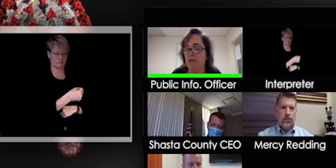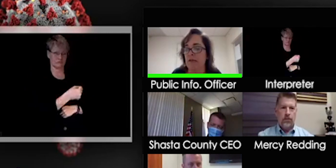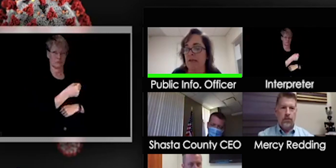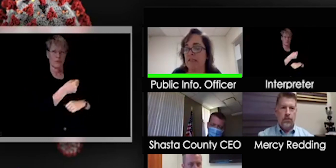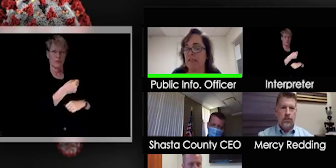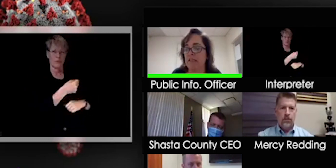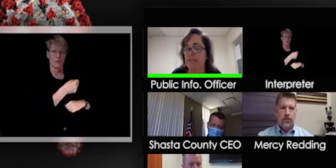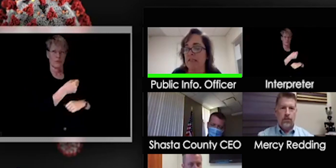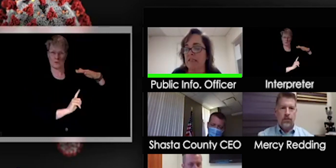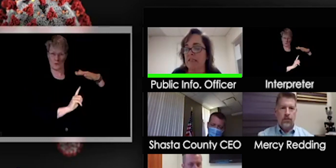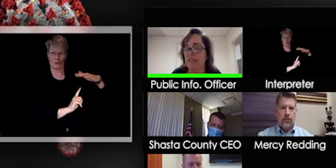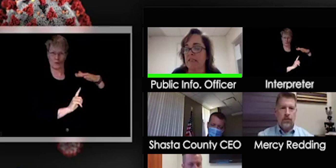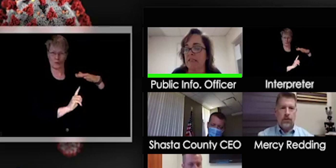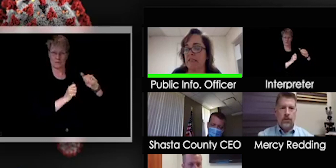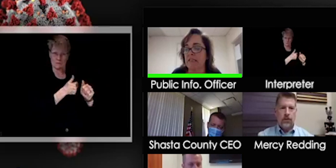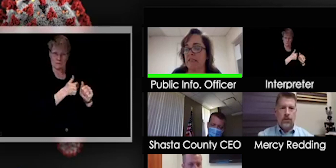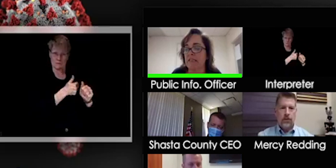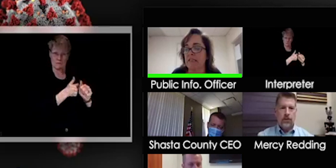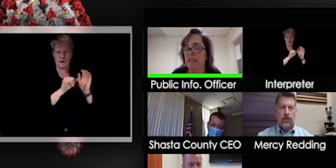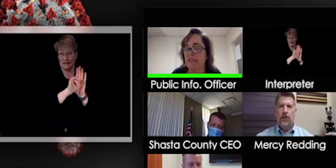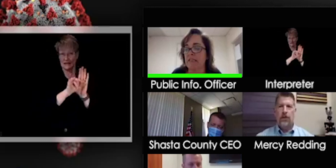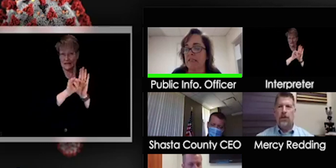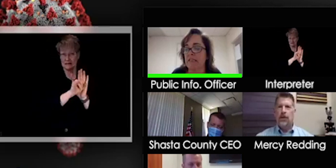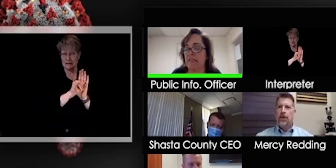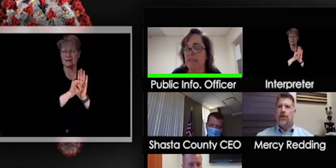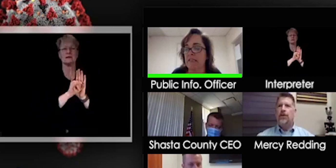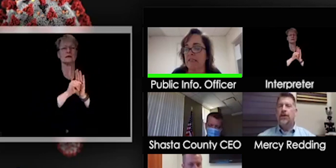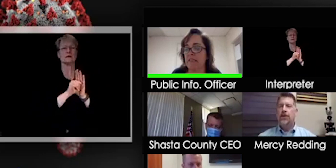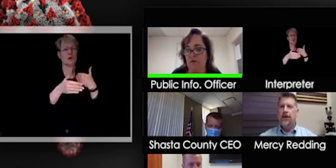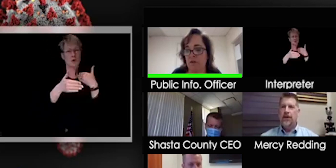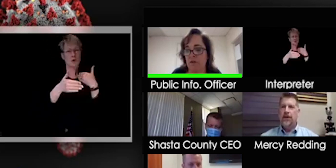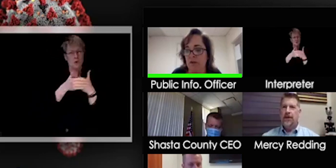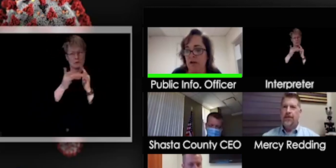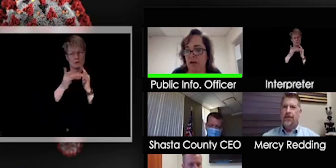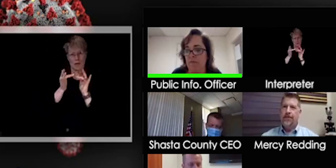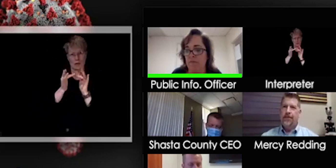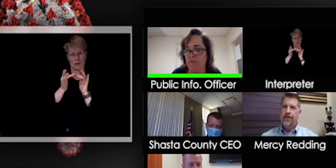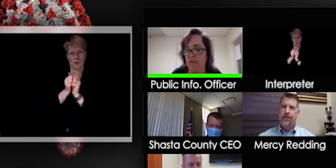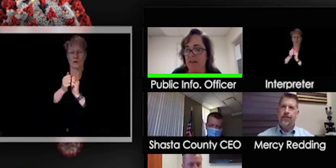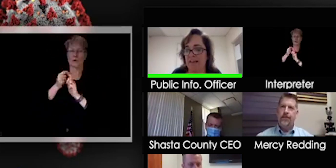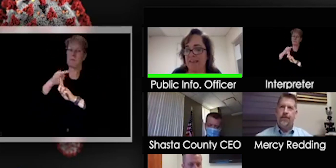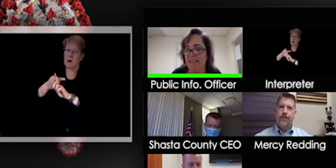who have been identified as close contacts of people who have tested positive. We have